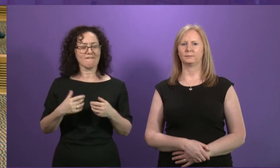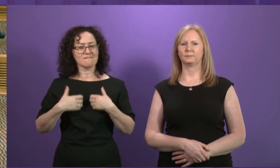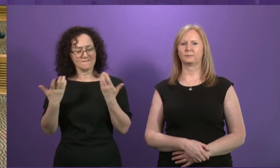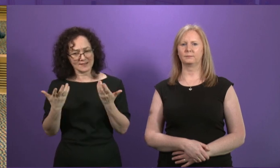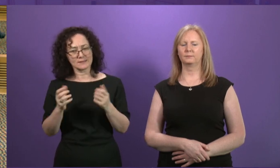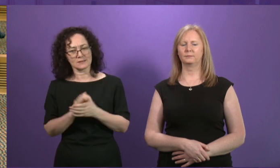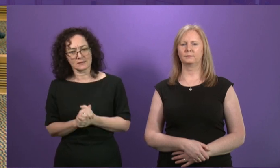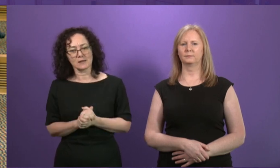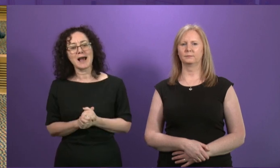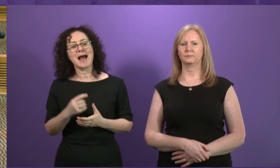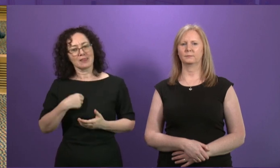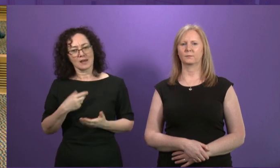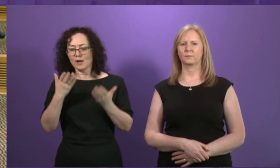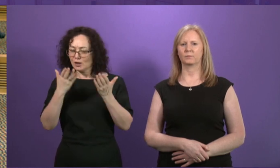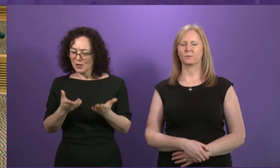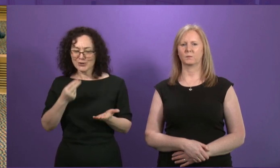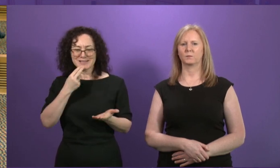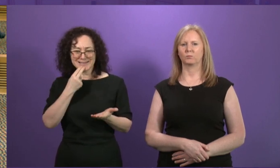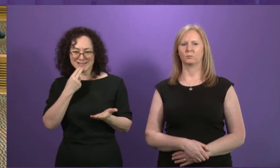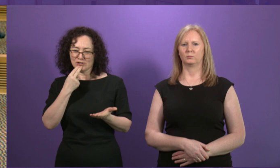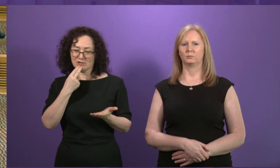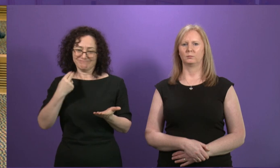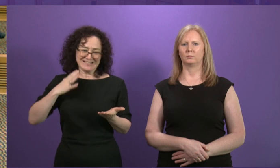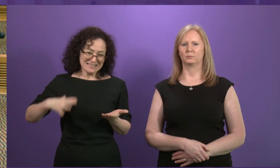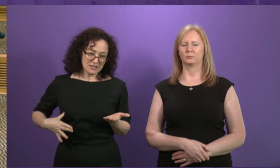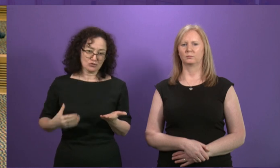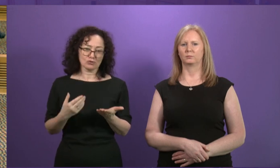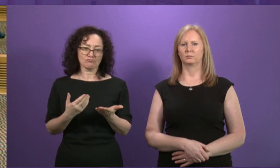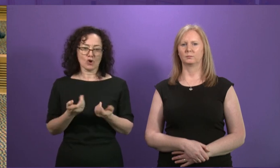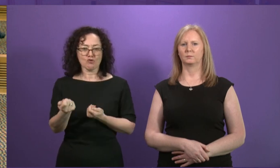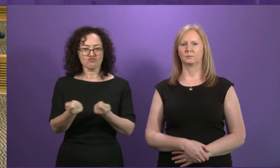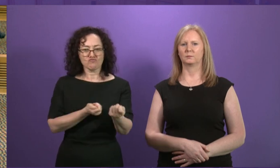It is time for the regulations governing the area to be reviewed. Perhaps the whole Parliament